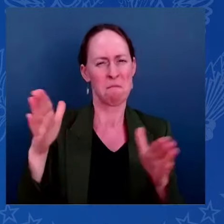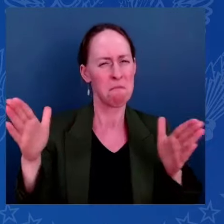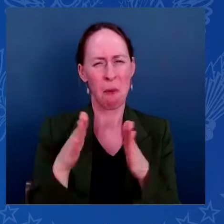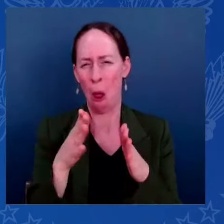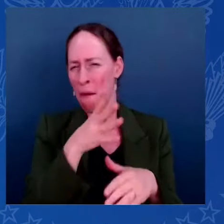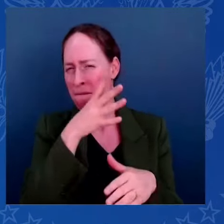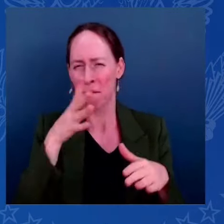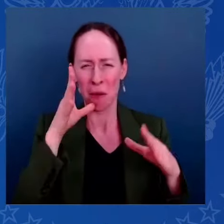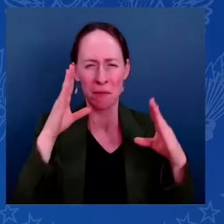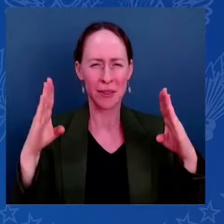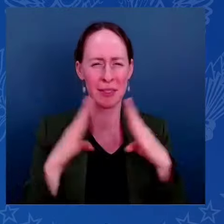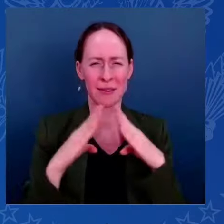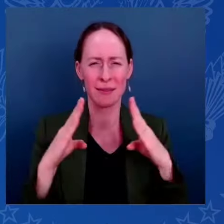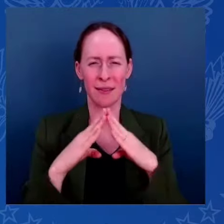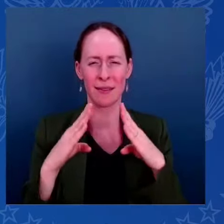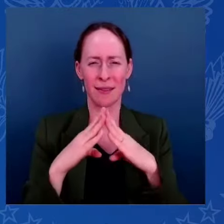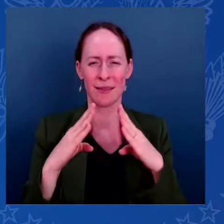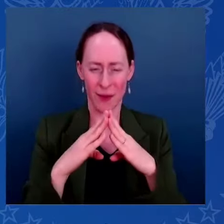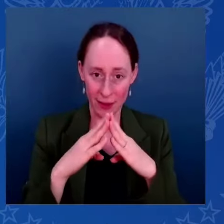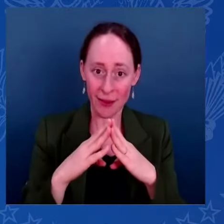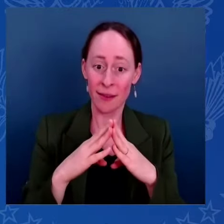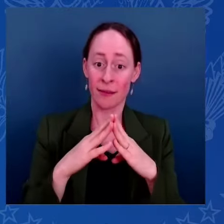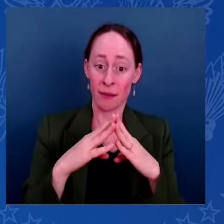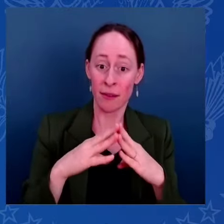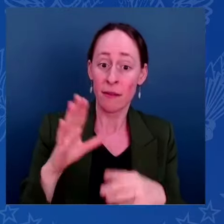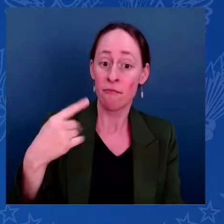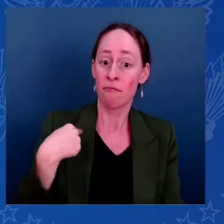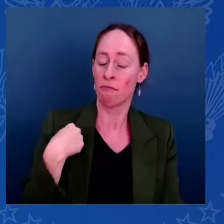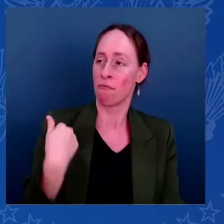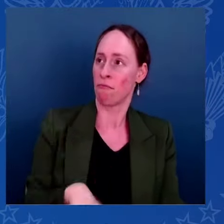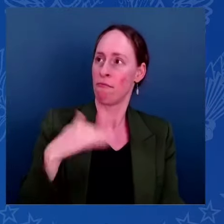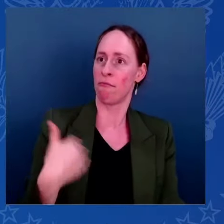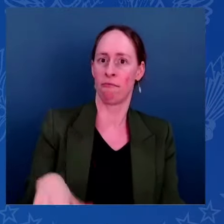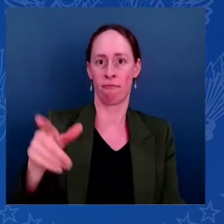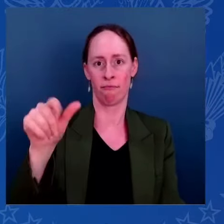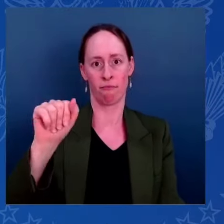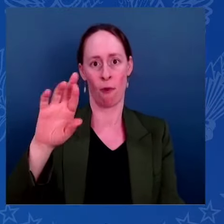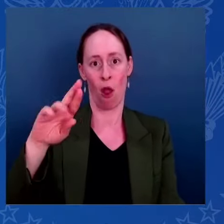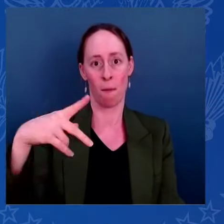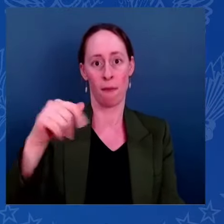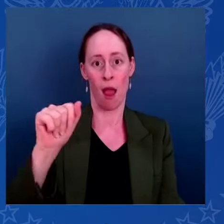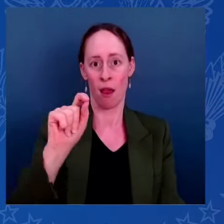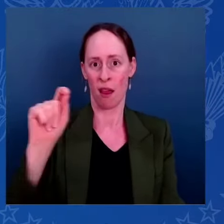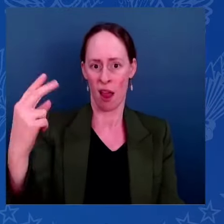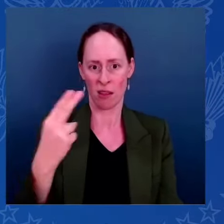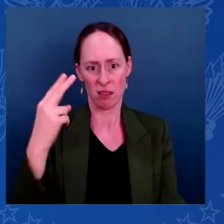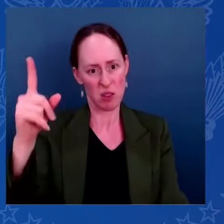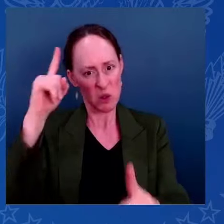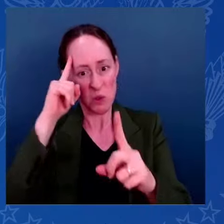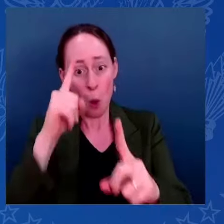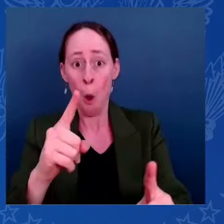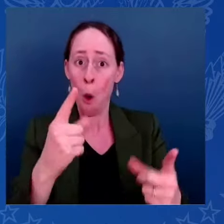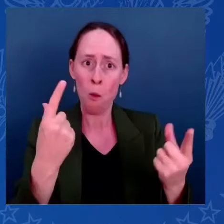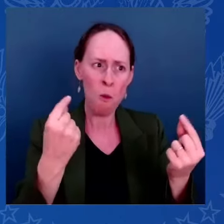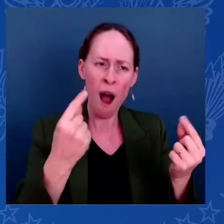is to develop lifesaving technologies that can work in rural or community settings and baking that into the process for every American.